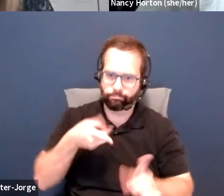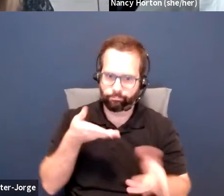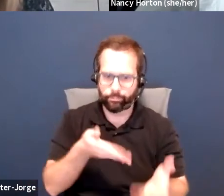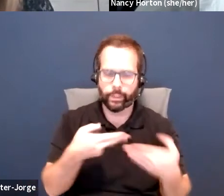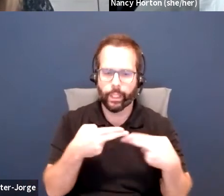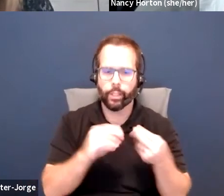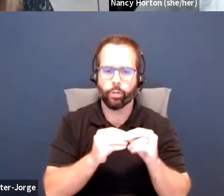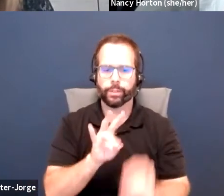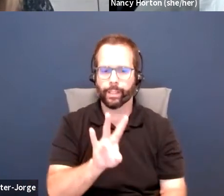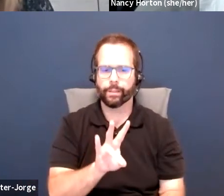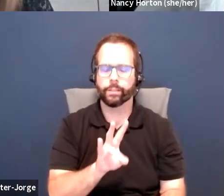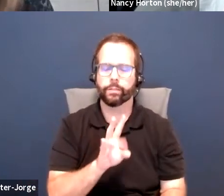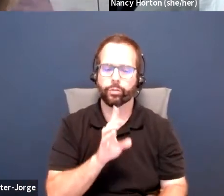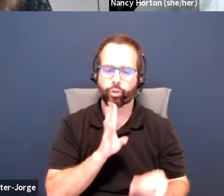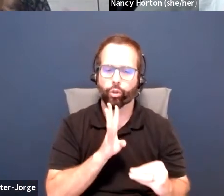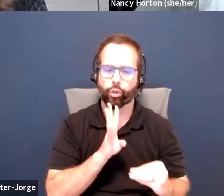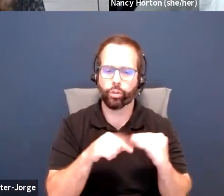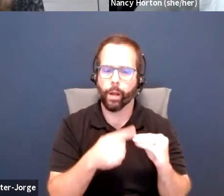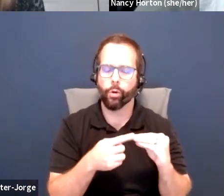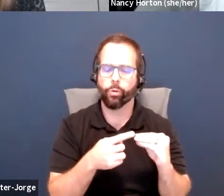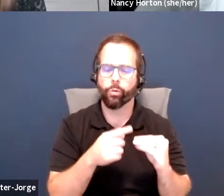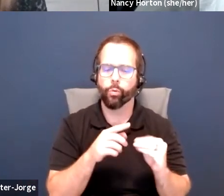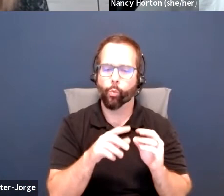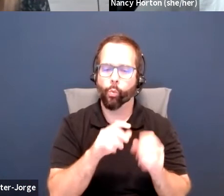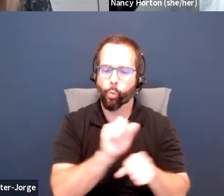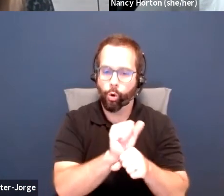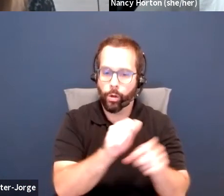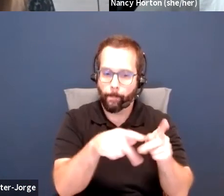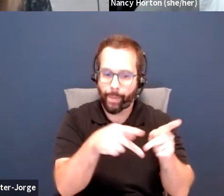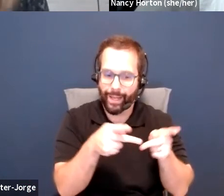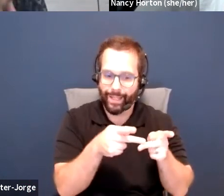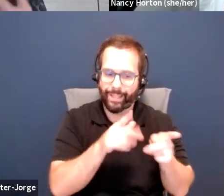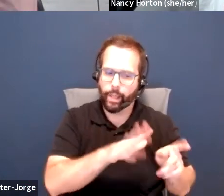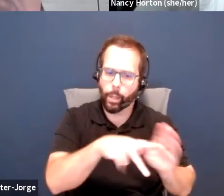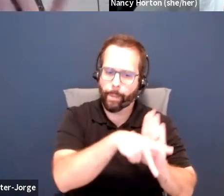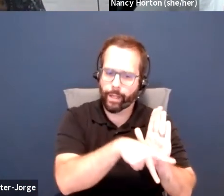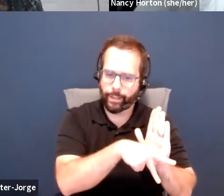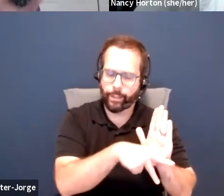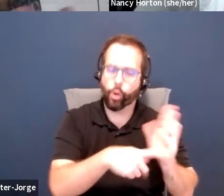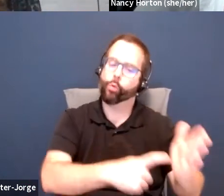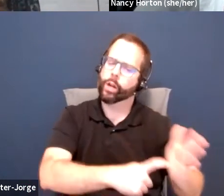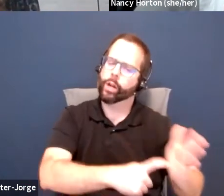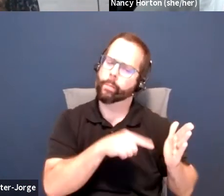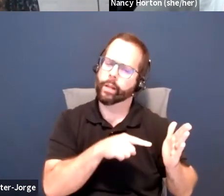specifically, slide 7 talks about